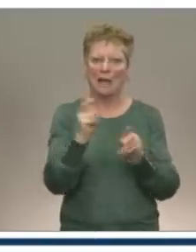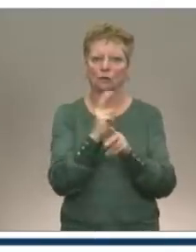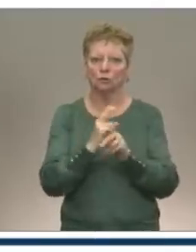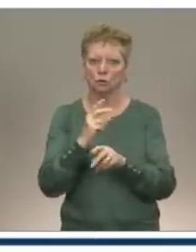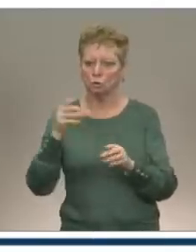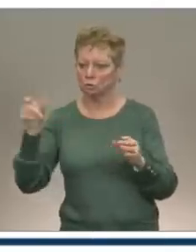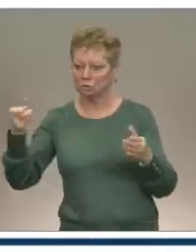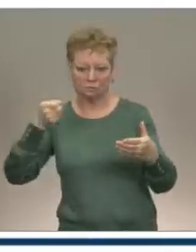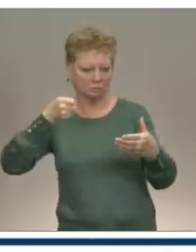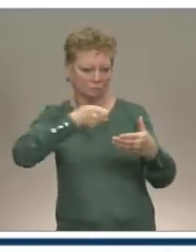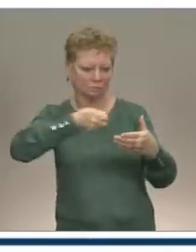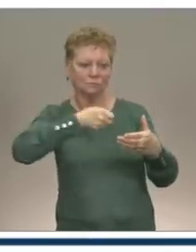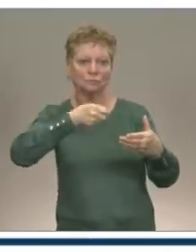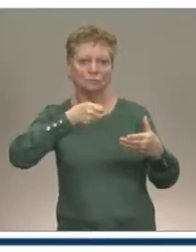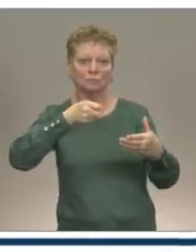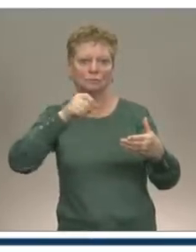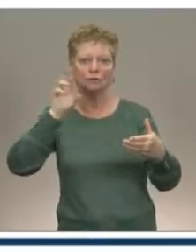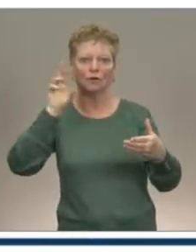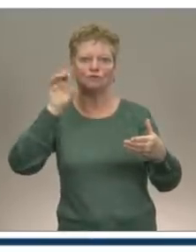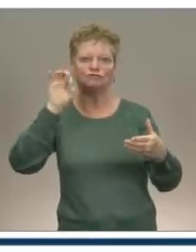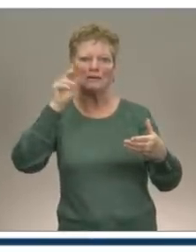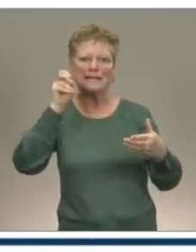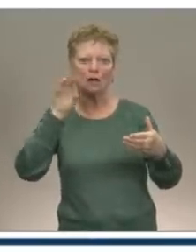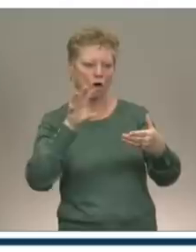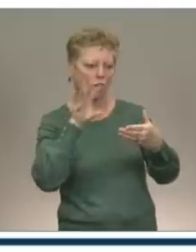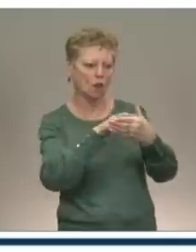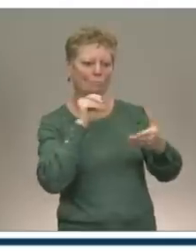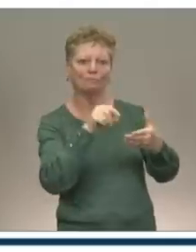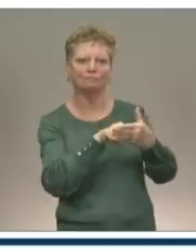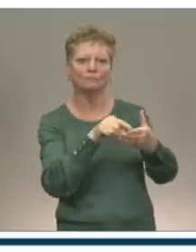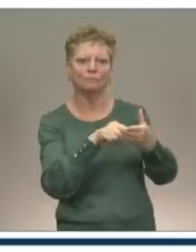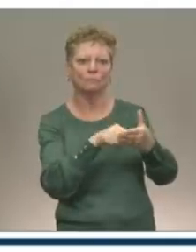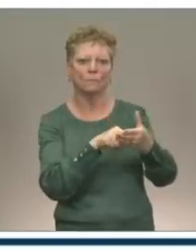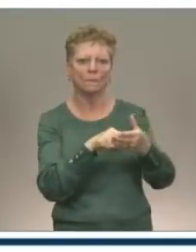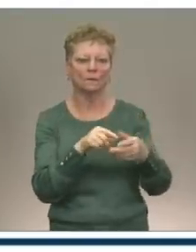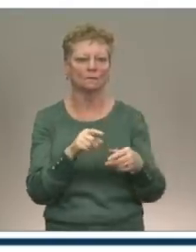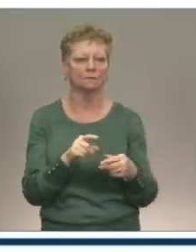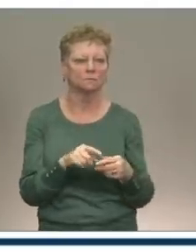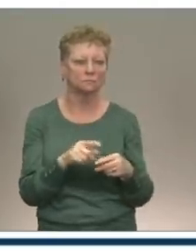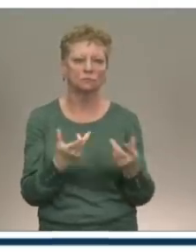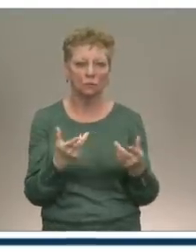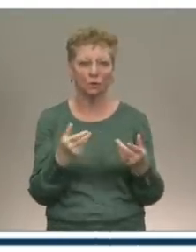so the premier alluded to it we'll be having conversations that so my colleagues in government